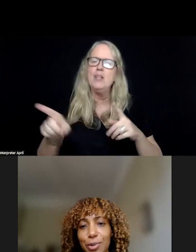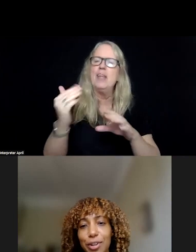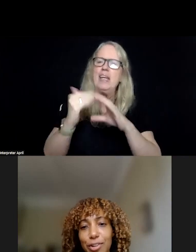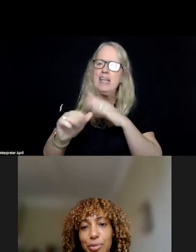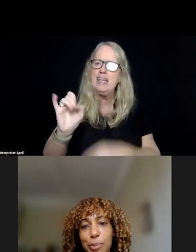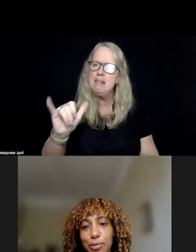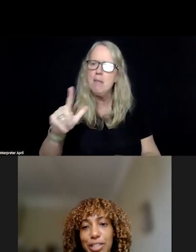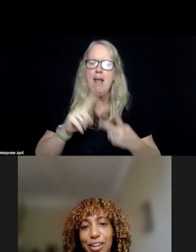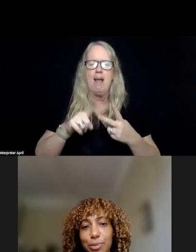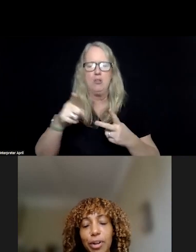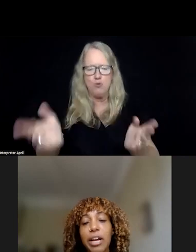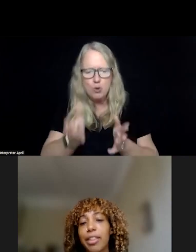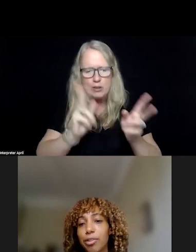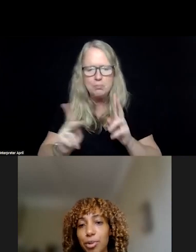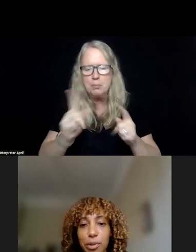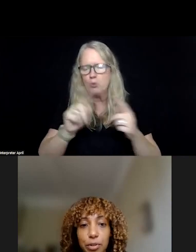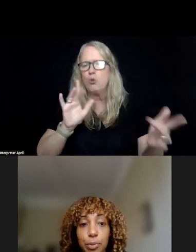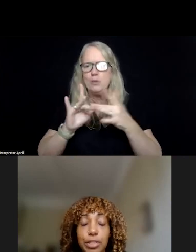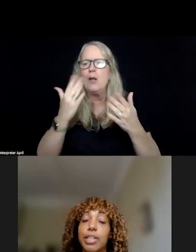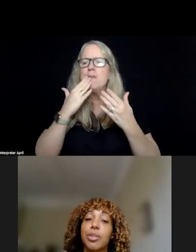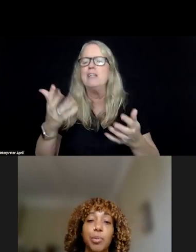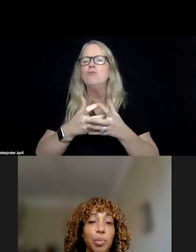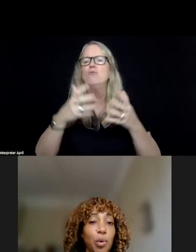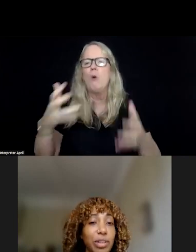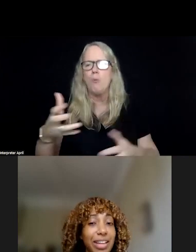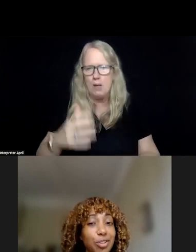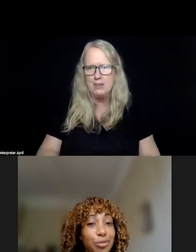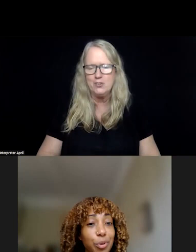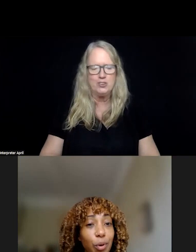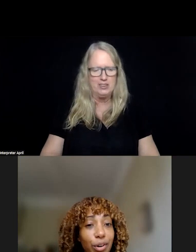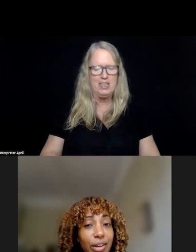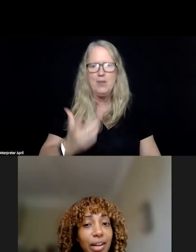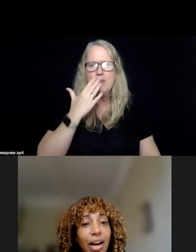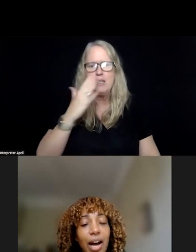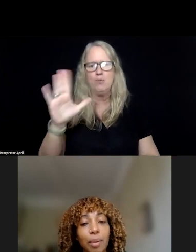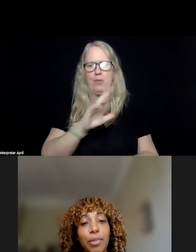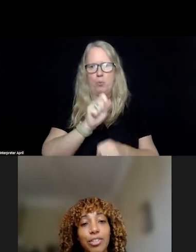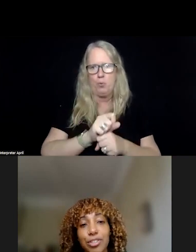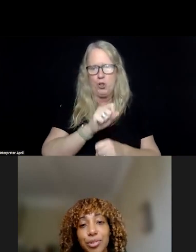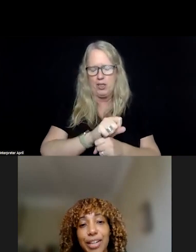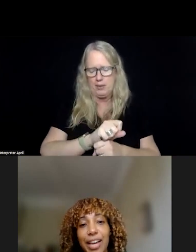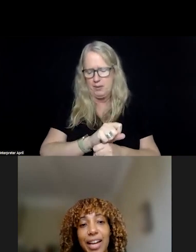YOU ENCOURAGED PEOPLE TO REACH OUT AS WELL. THANK YOU FOR THE PRESENTATION AND, MORE IMPORTANT, THE WORK THAT YOU DOING.